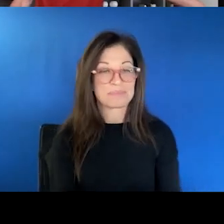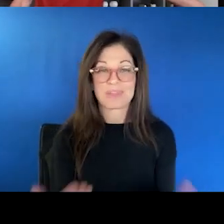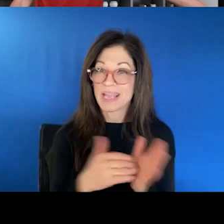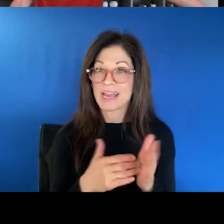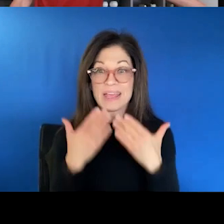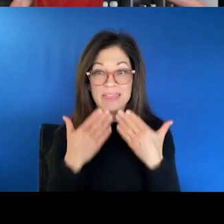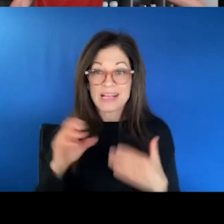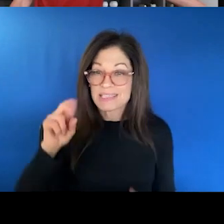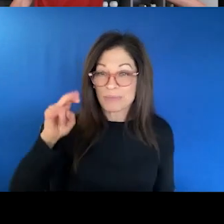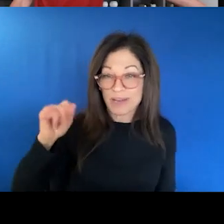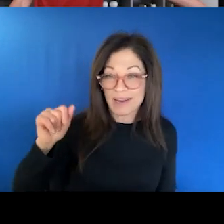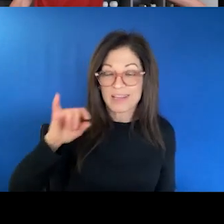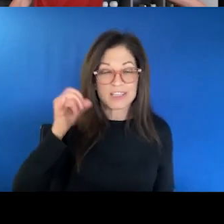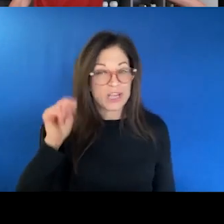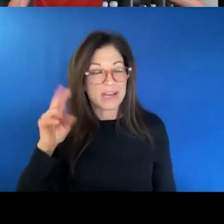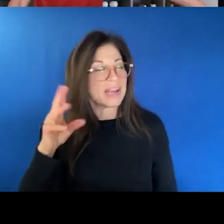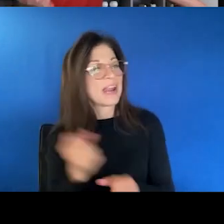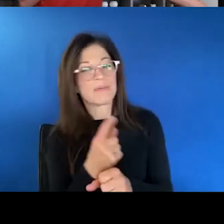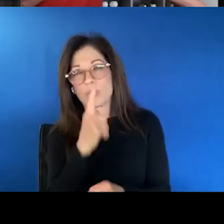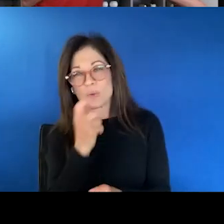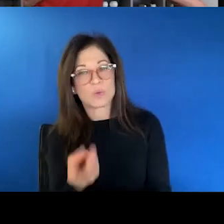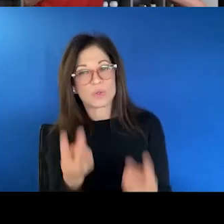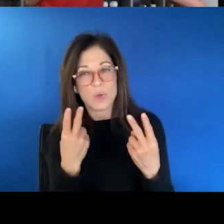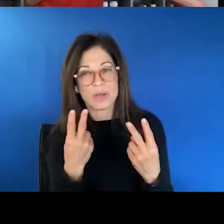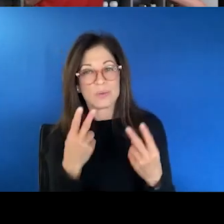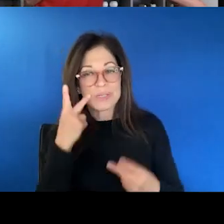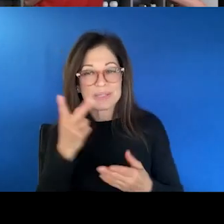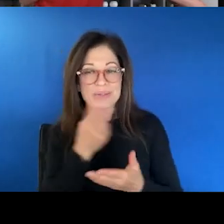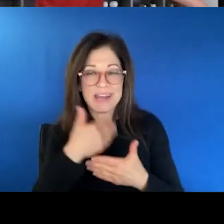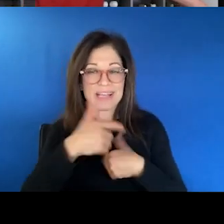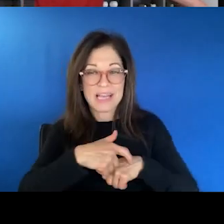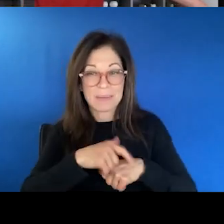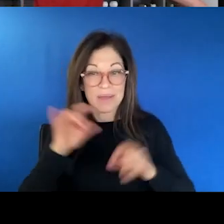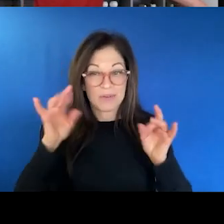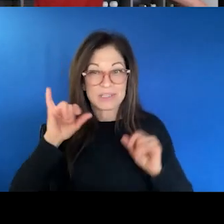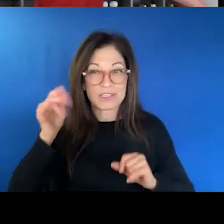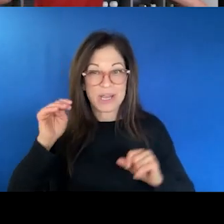SABRINA AND JENN AND EVERYONE WHO JOINED AND WE WILL SEE YOU NEXT TIME ON THE CRISIS JAM.